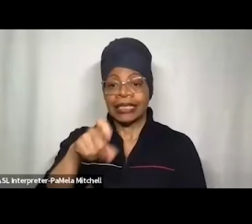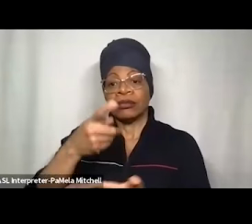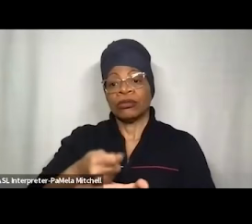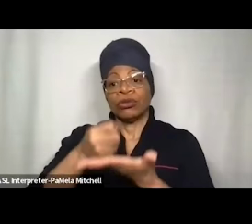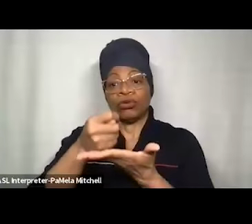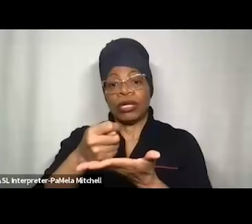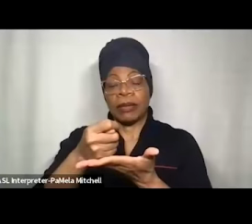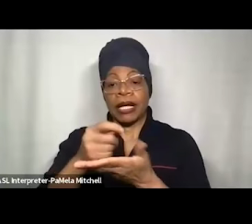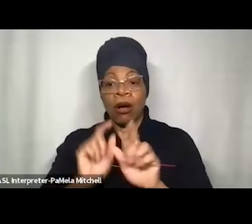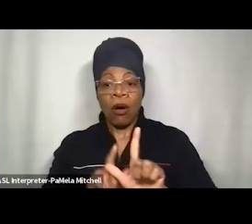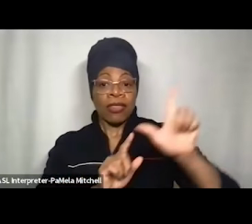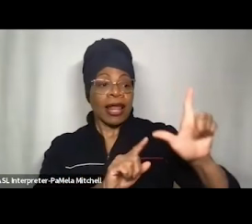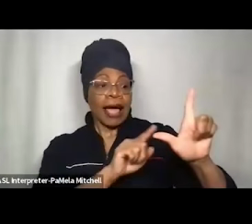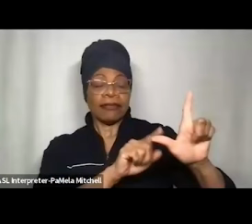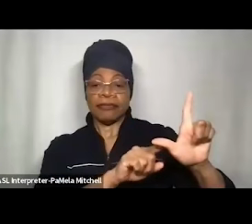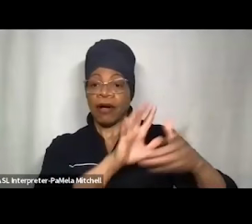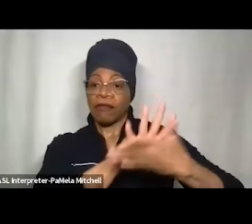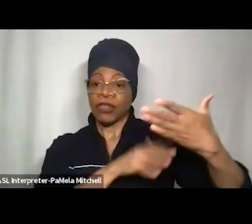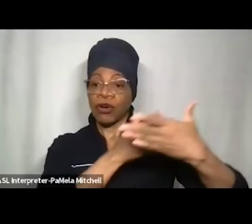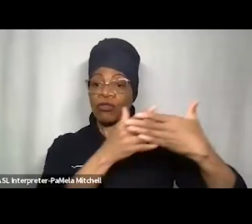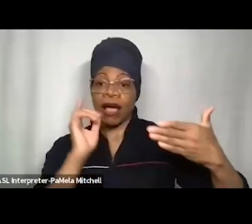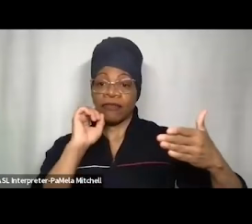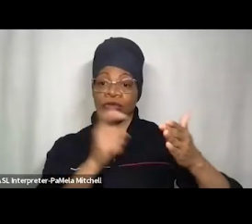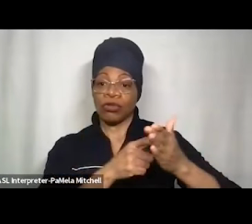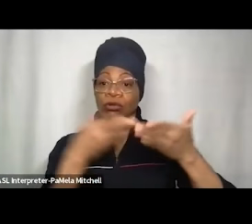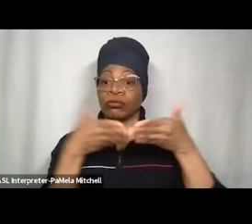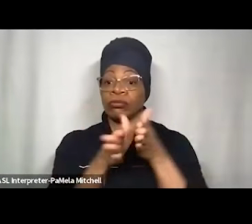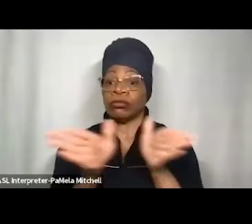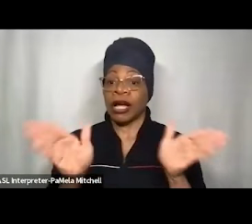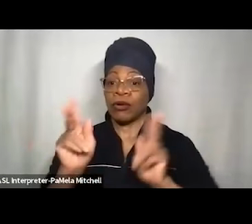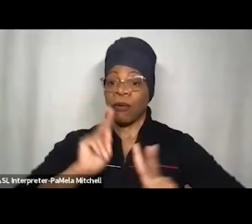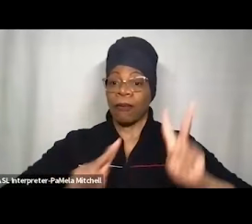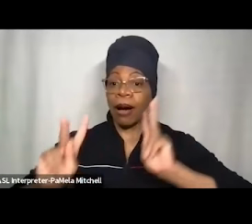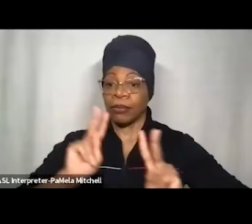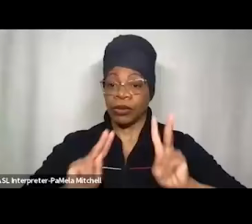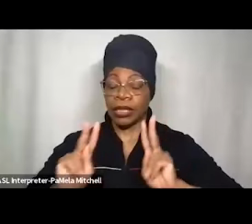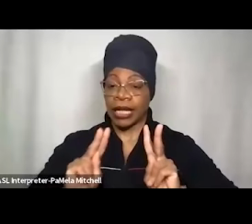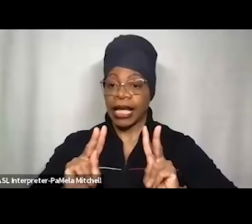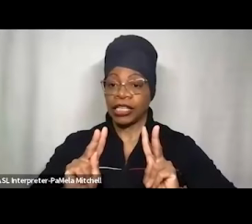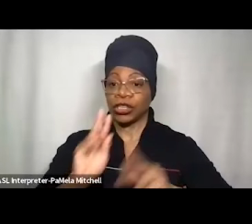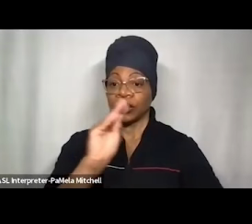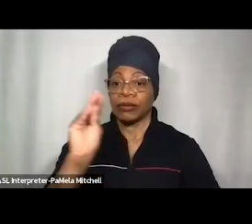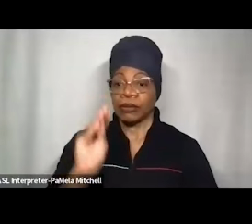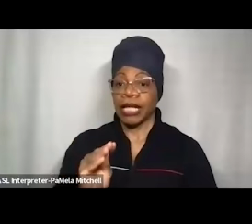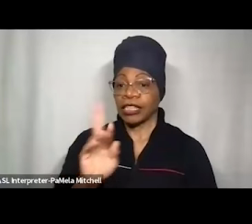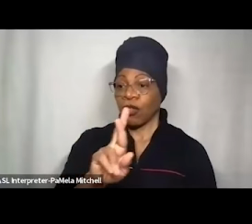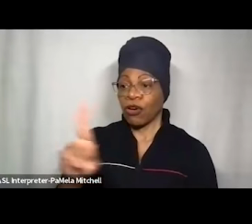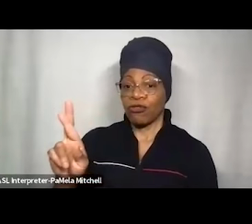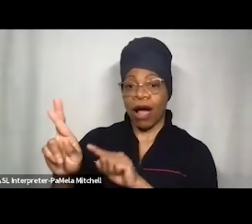If you look at the left hand side of the graph, you'll see for the general population the rates on the right hand side in incarcerated settings